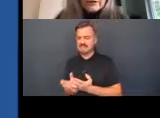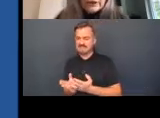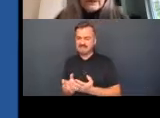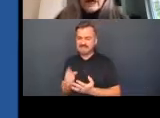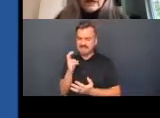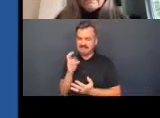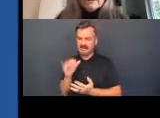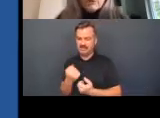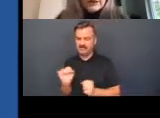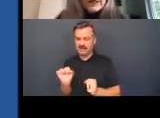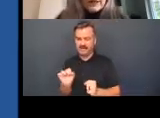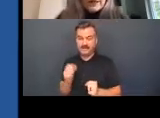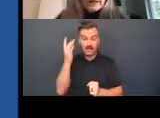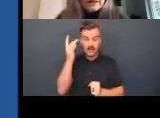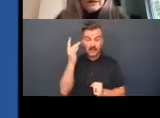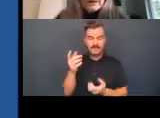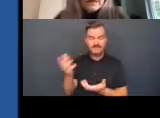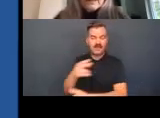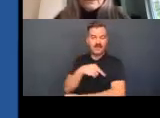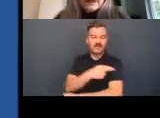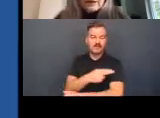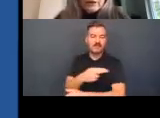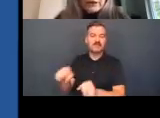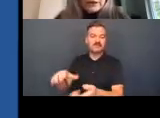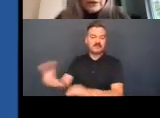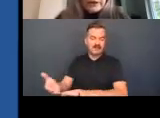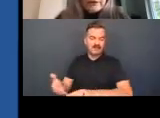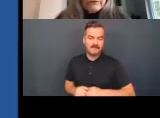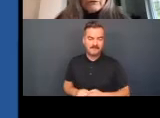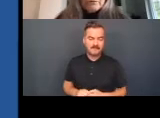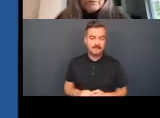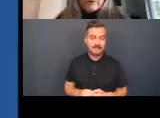in hospital mortality. 16:06:32 The second criterion for promoting